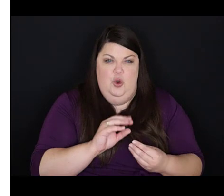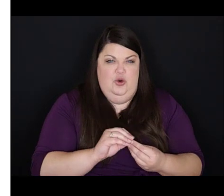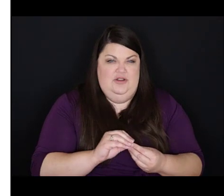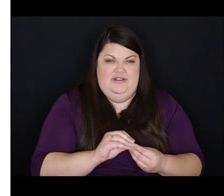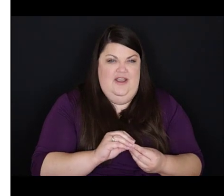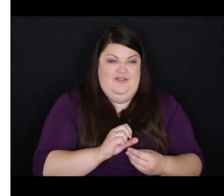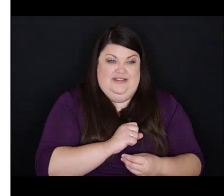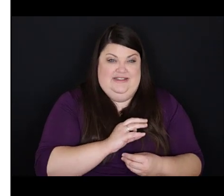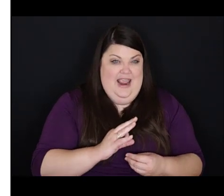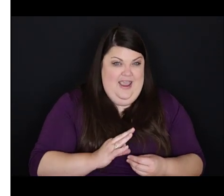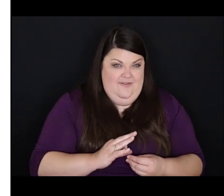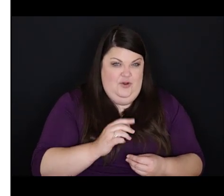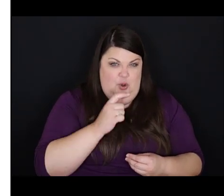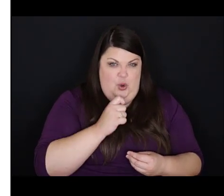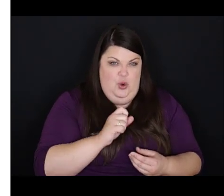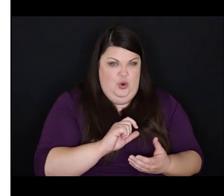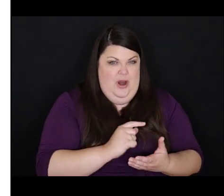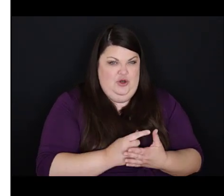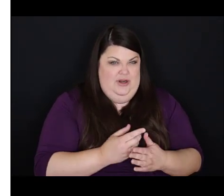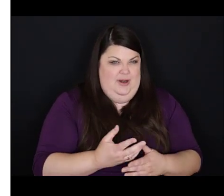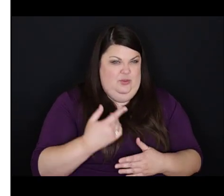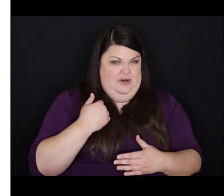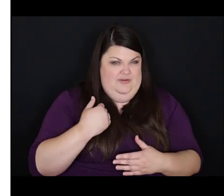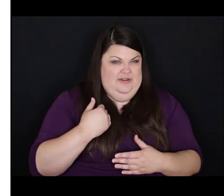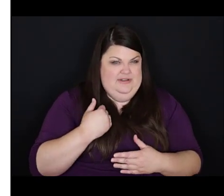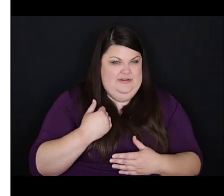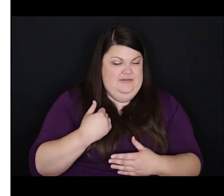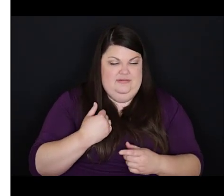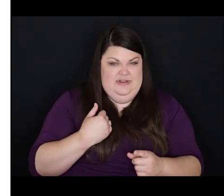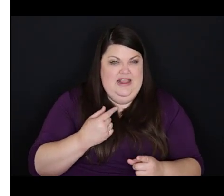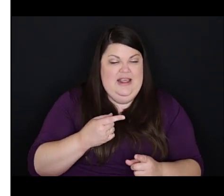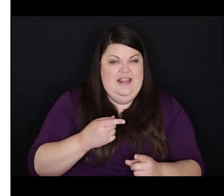or graduates in the universities’ programs. This is a common mistake.